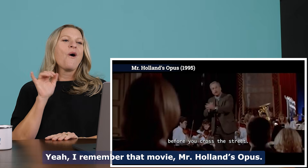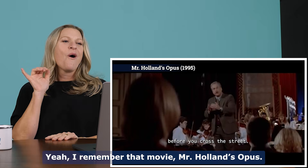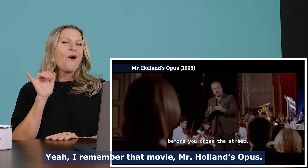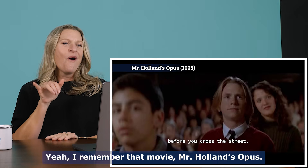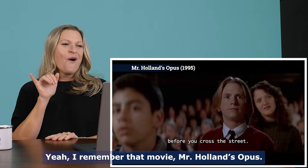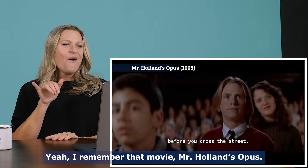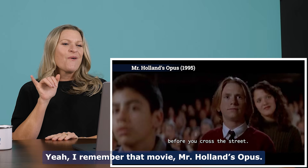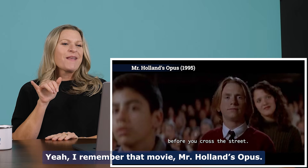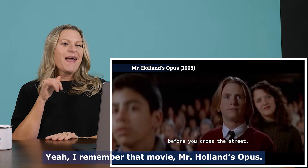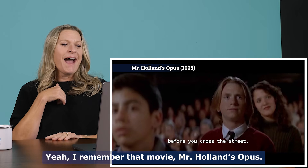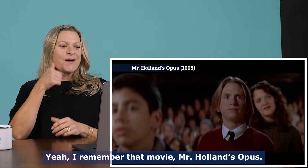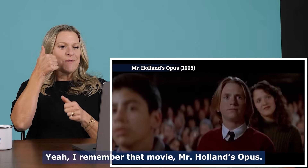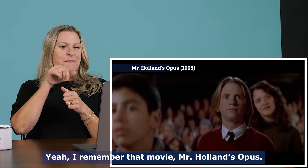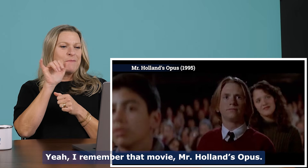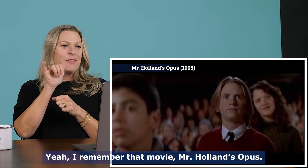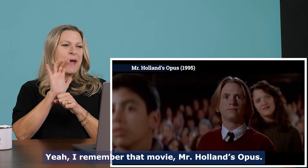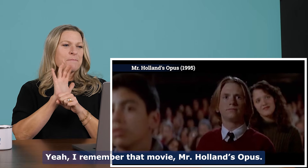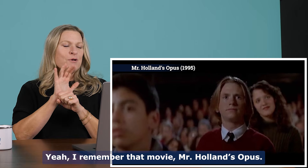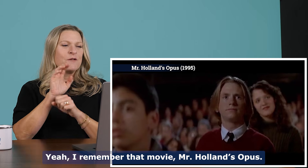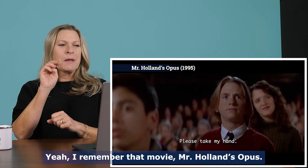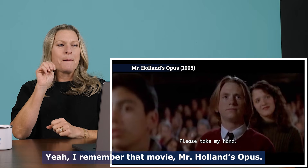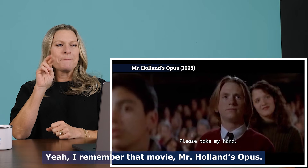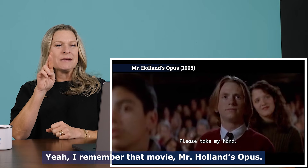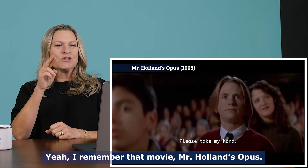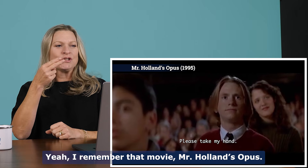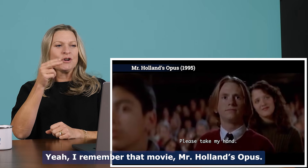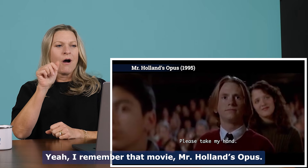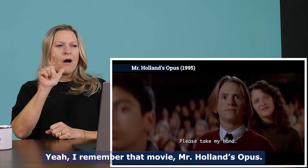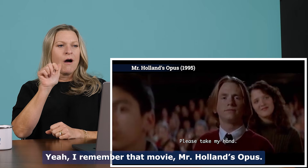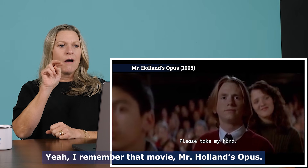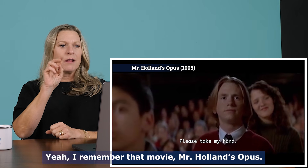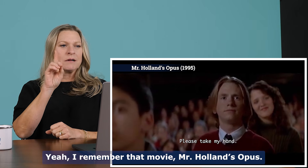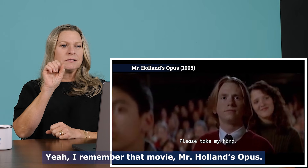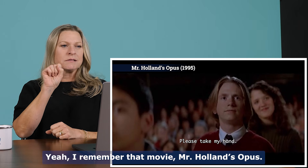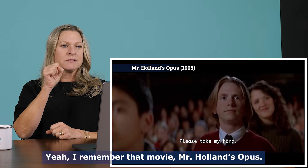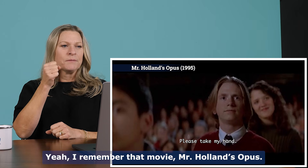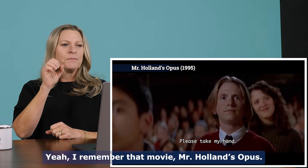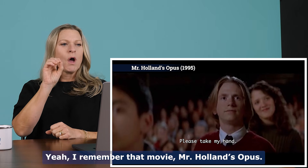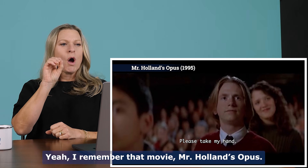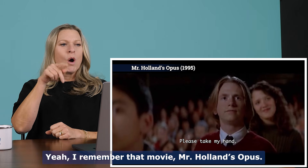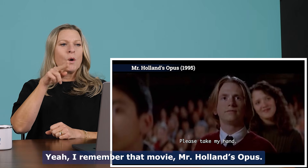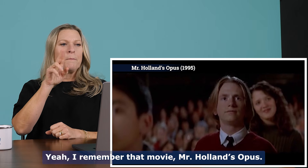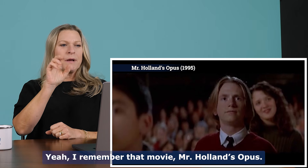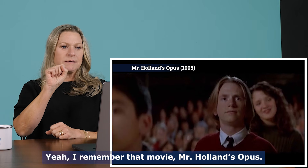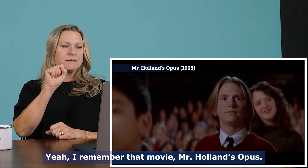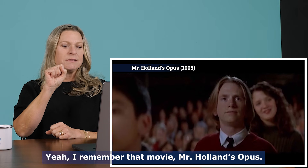Yeah, I remember that movie, Mr. Holland’s Opus.